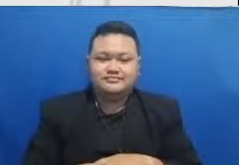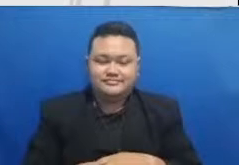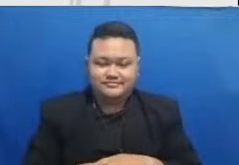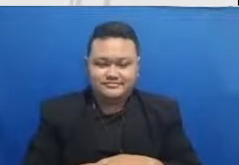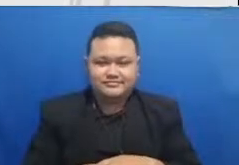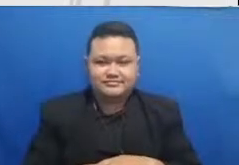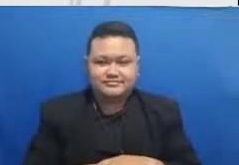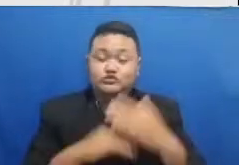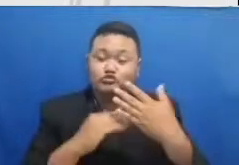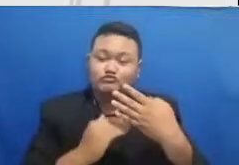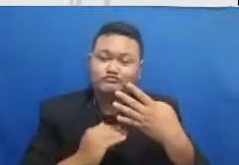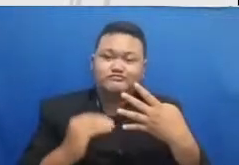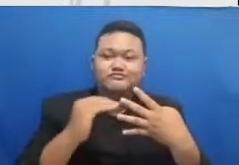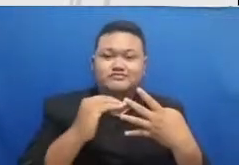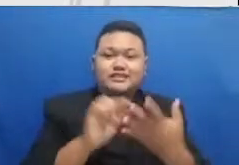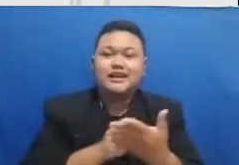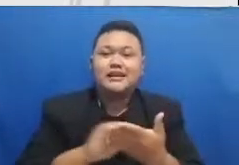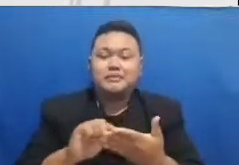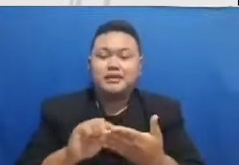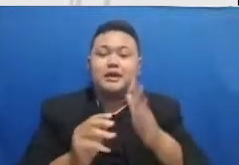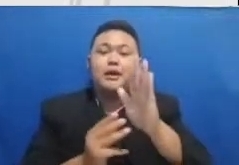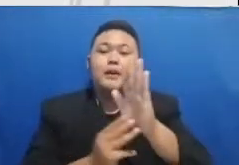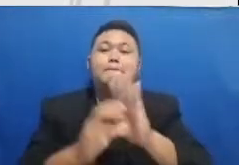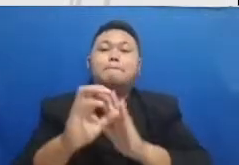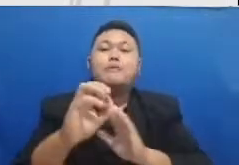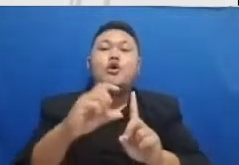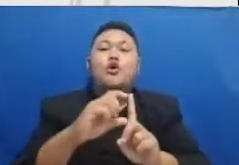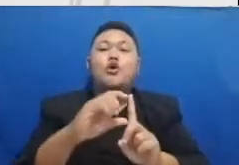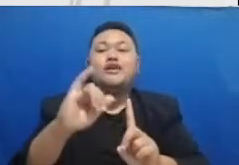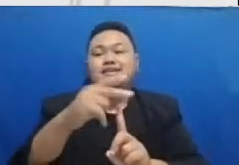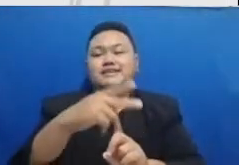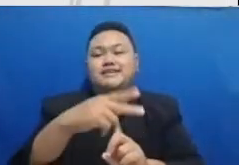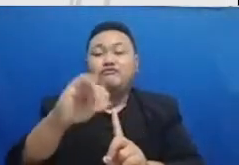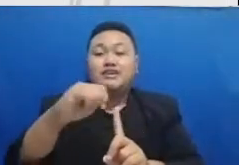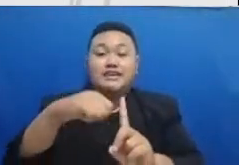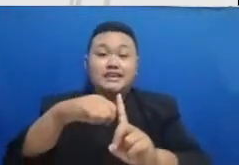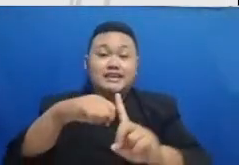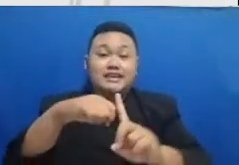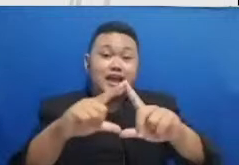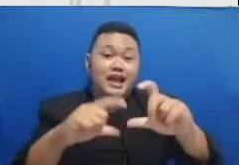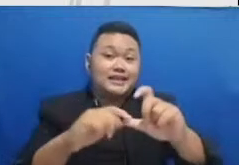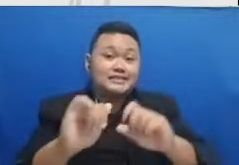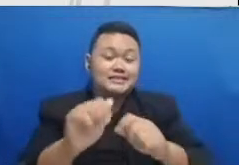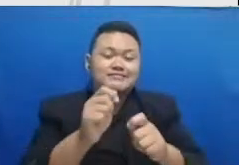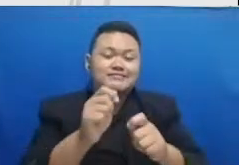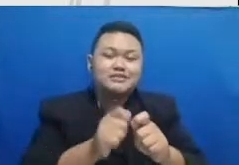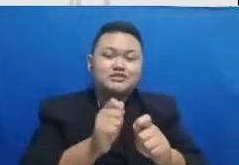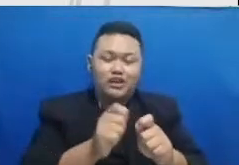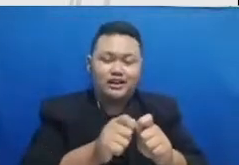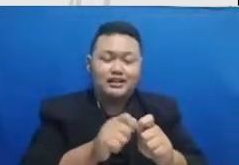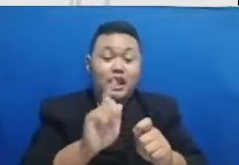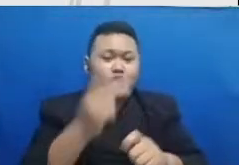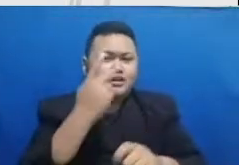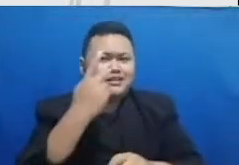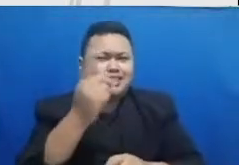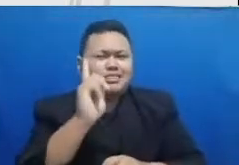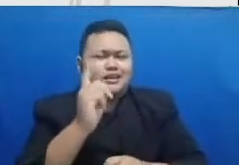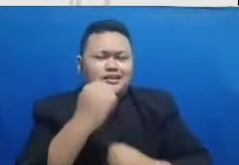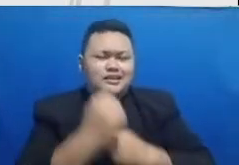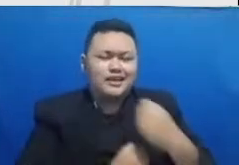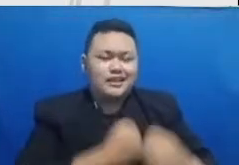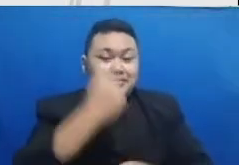if you look at the learning activities, up from the augmentation of teachers who practice